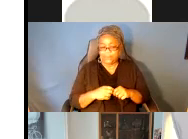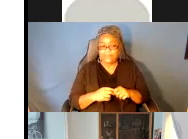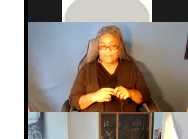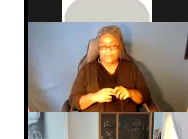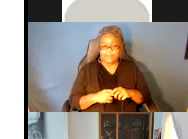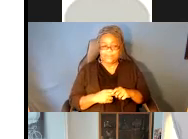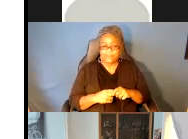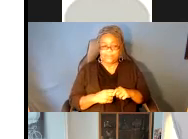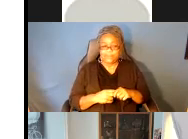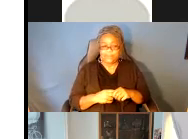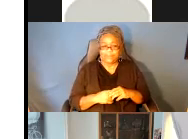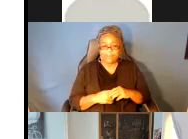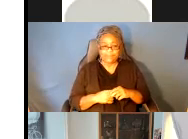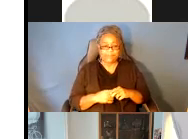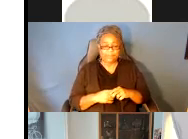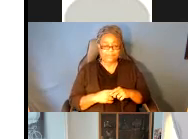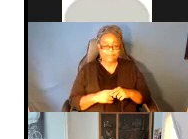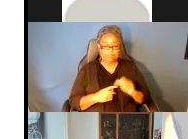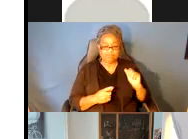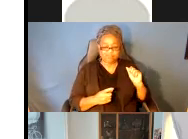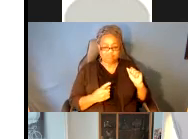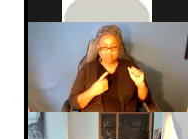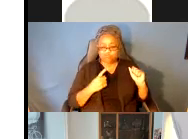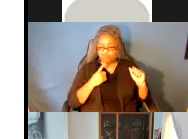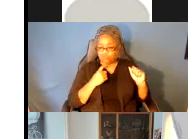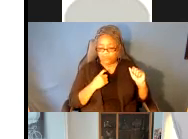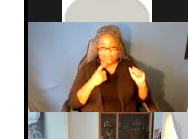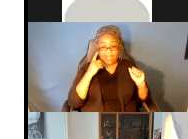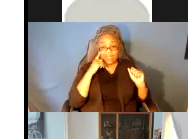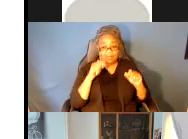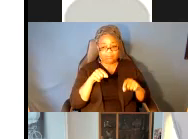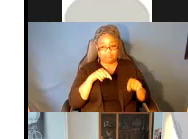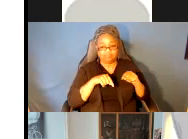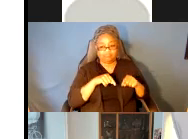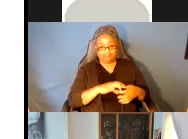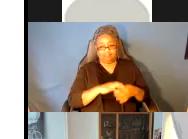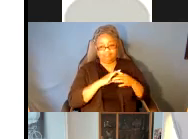All right, and I think this goes back to the previous question we had before.